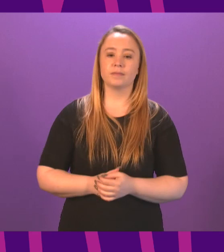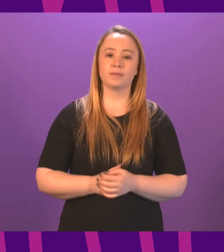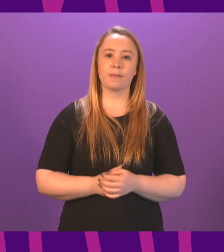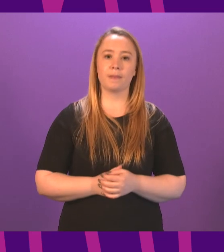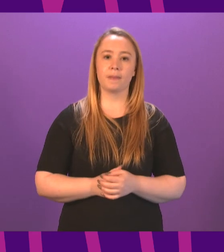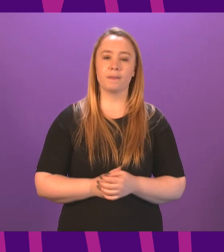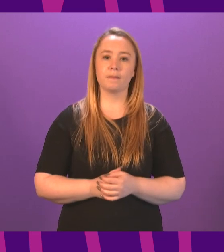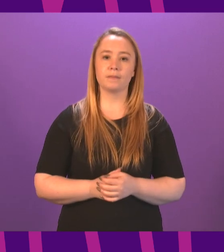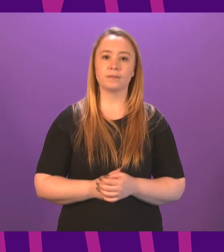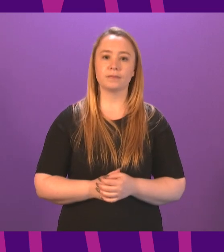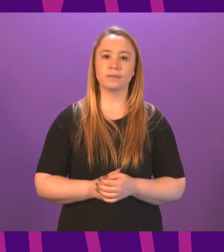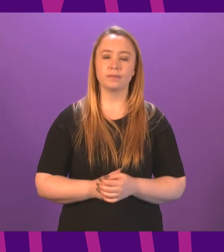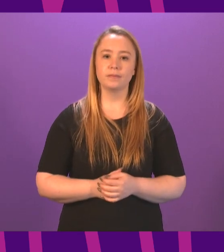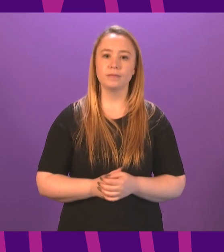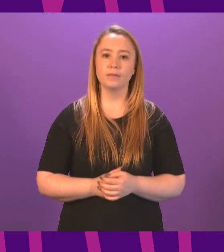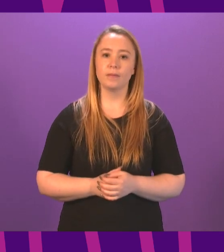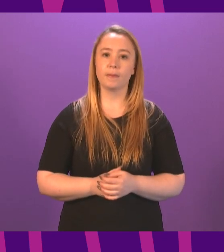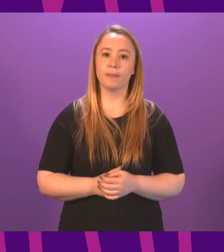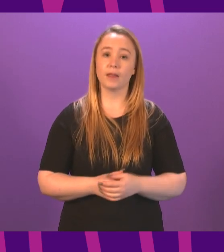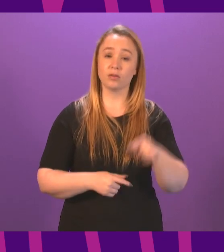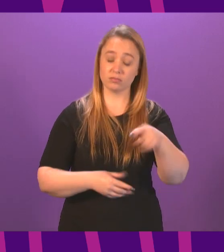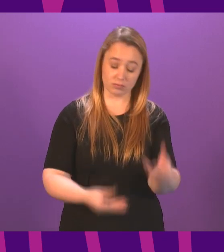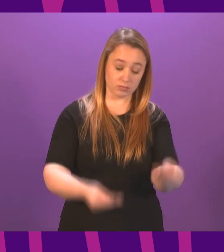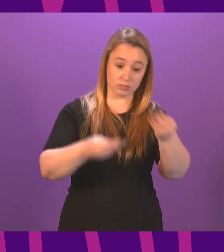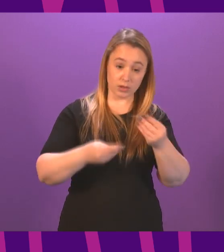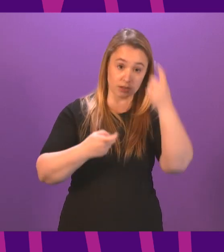out suggestions that are made. It is important to consider suggestions, and in that spirit